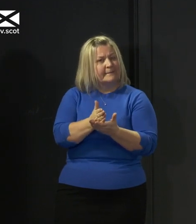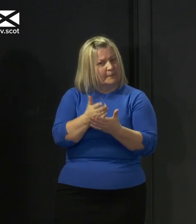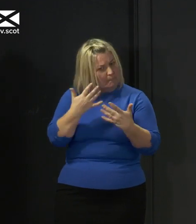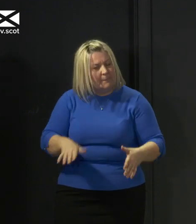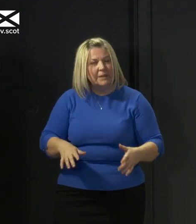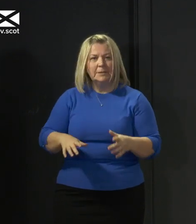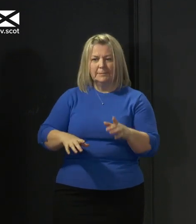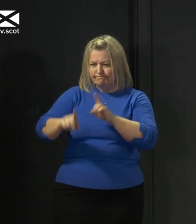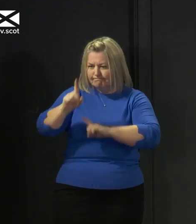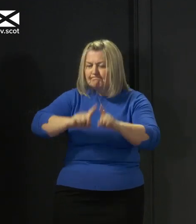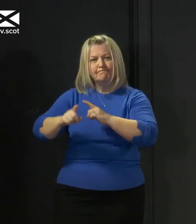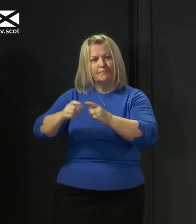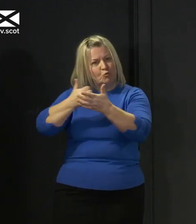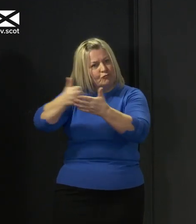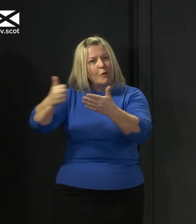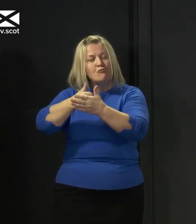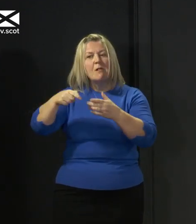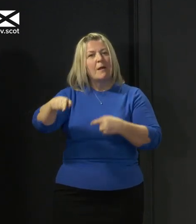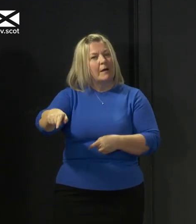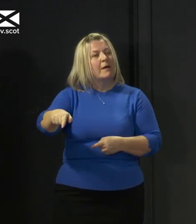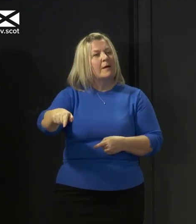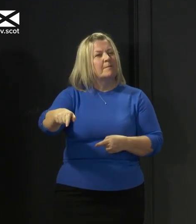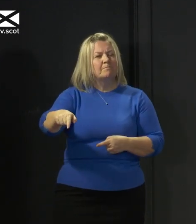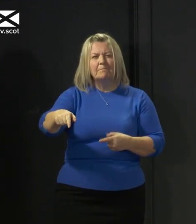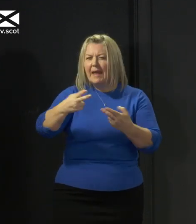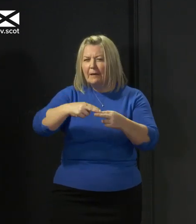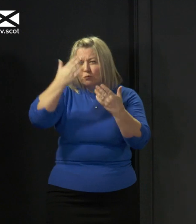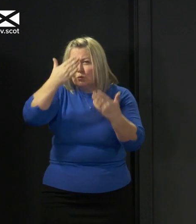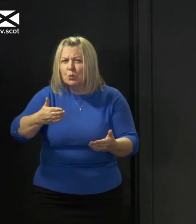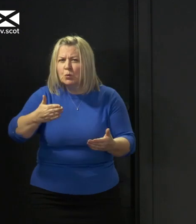those who don't by now know that the Scottish government resilience room